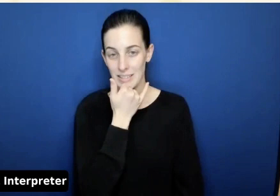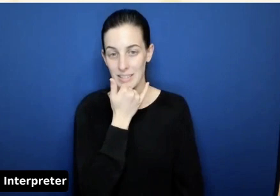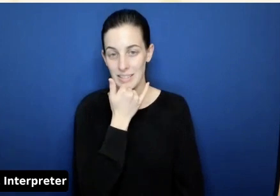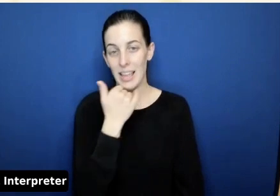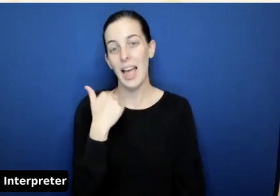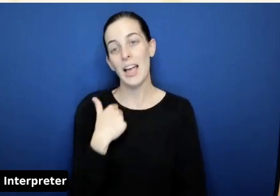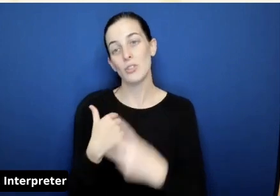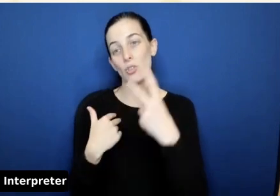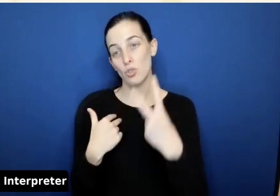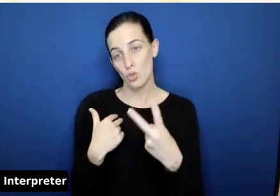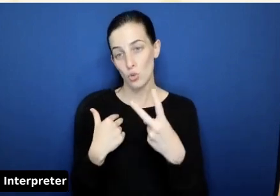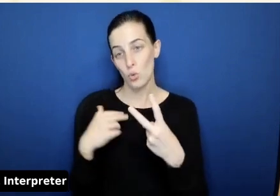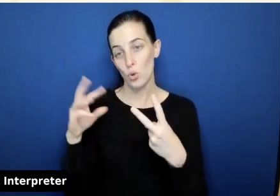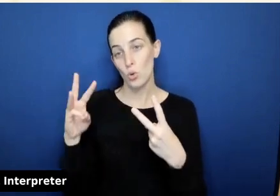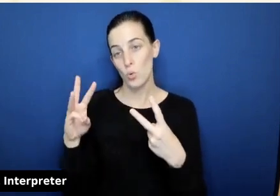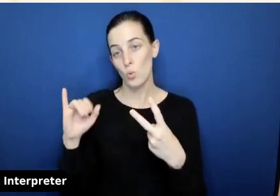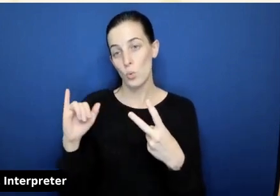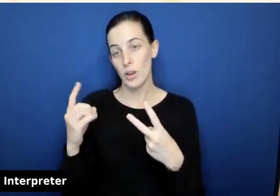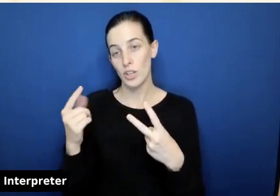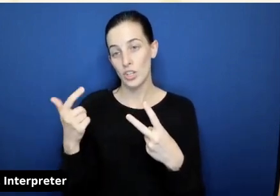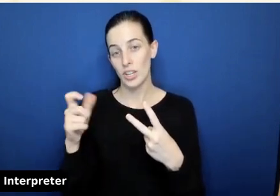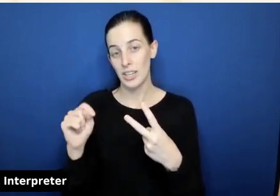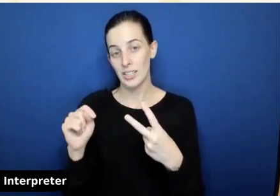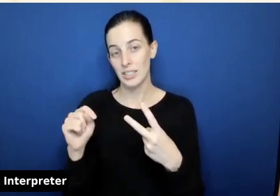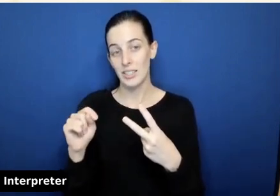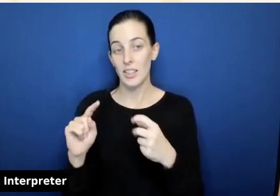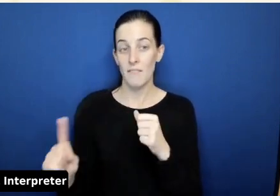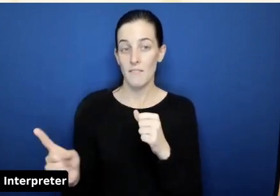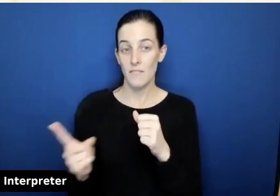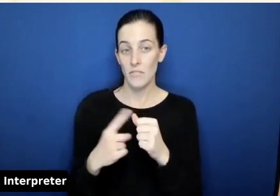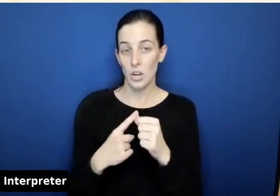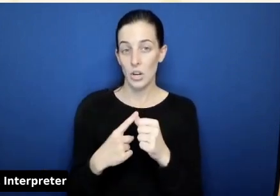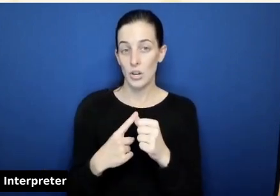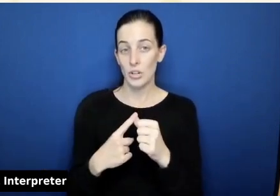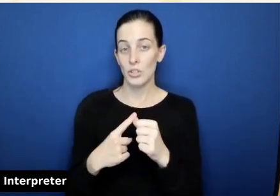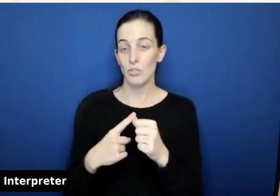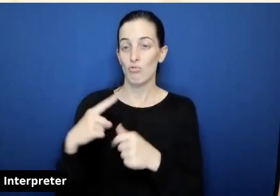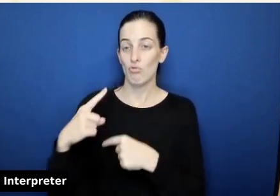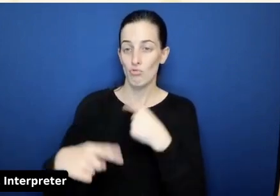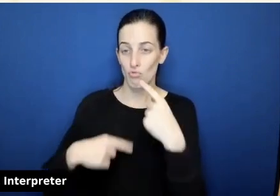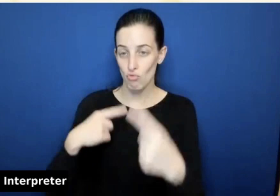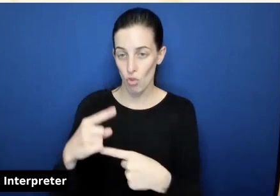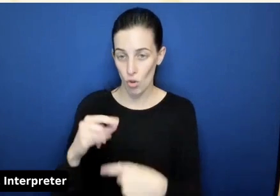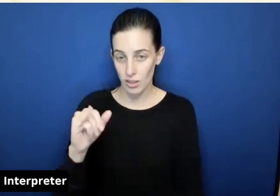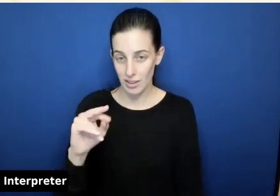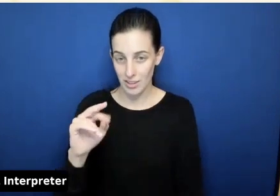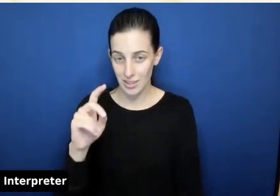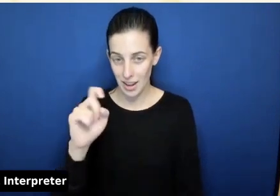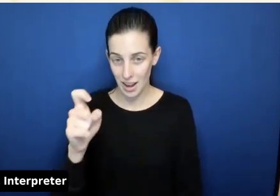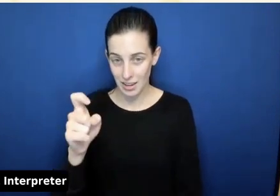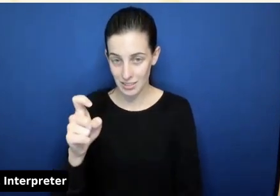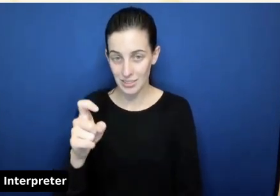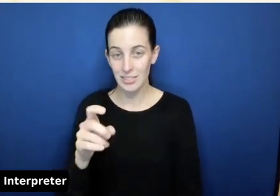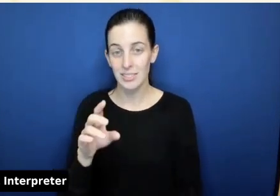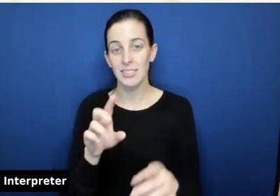The first one is Roving tabindex, and the other one is using aria-activedescendant on the container element.